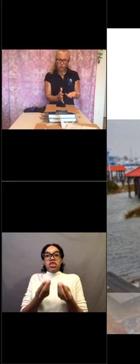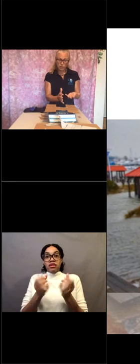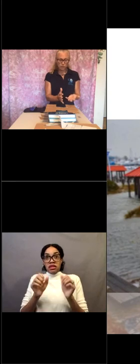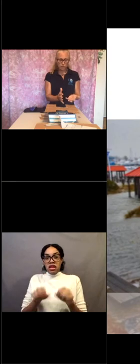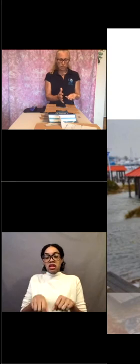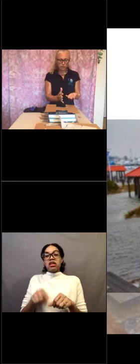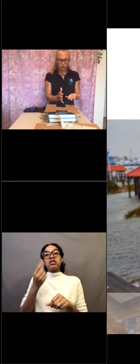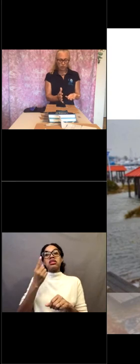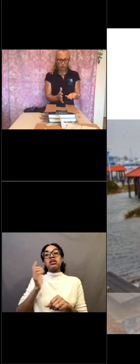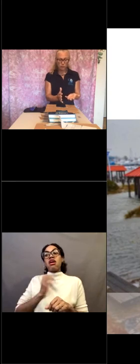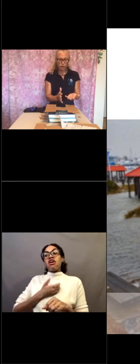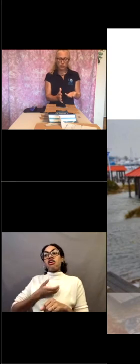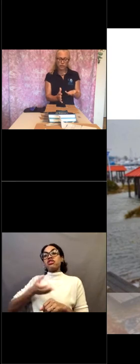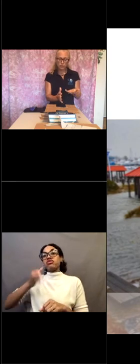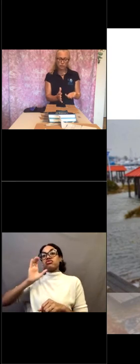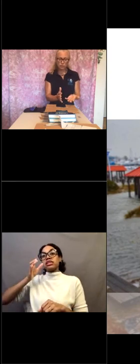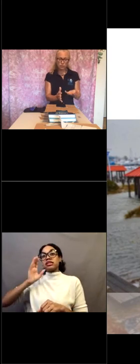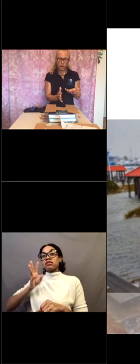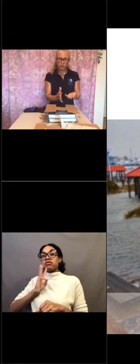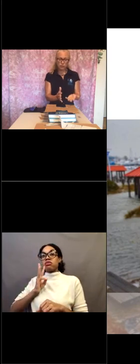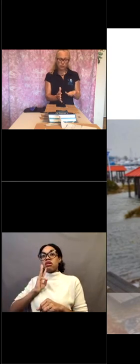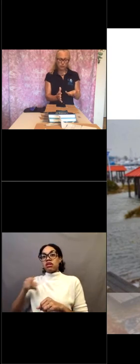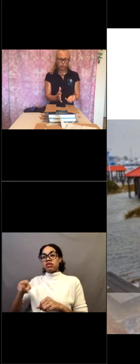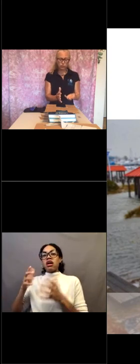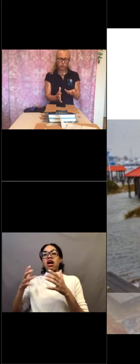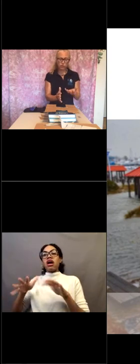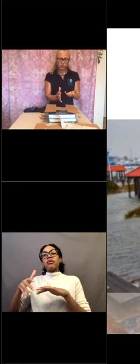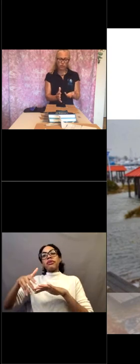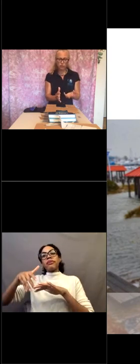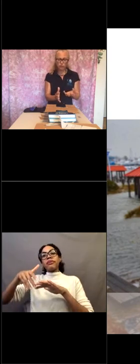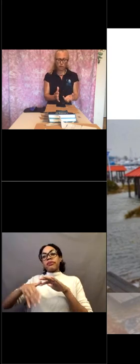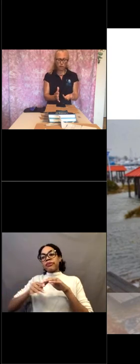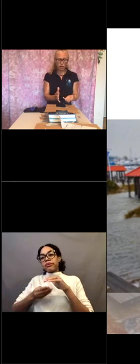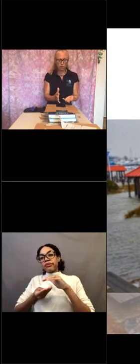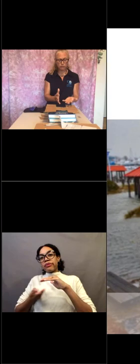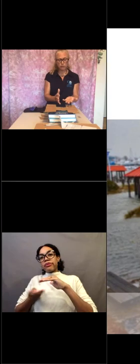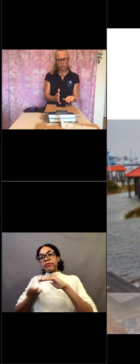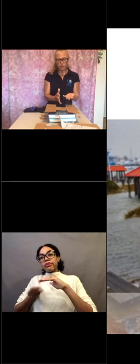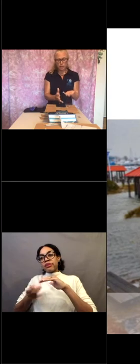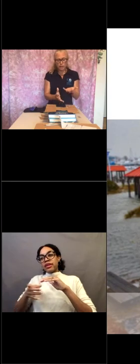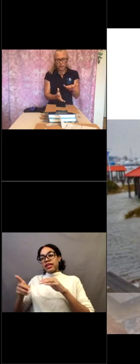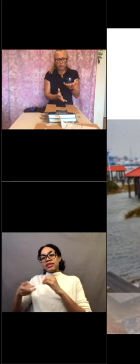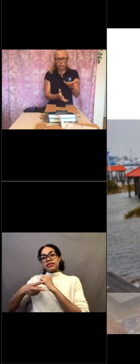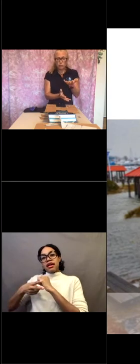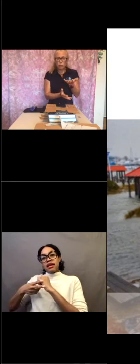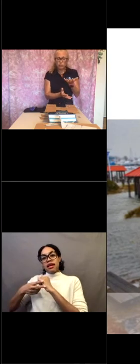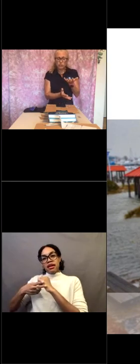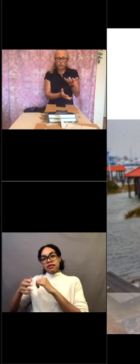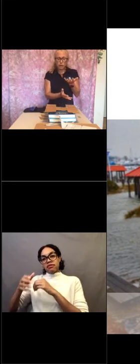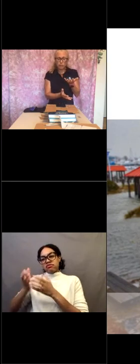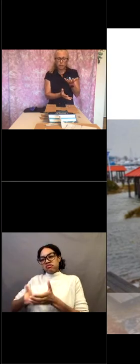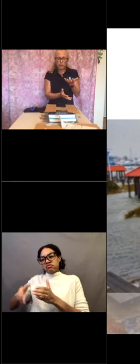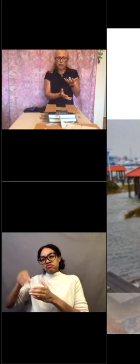that's already percolated through the ground and is stored in underwater aquifers and it actually pushes it up